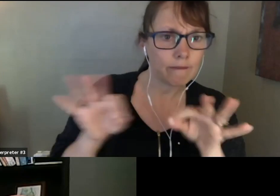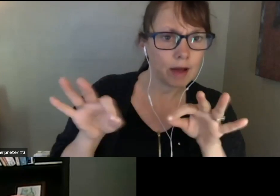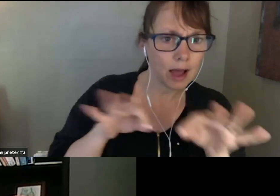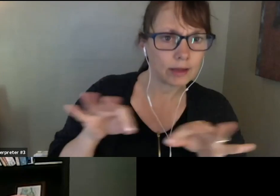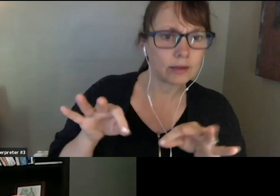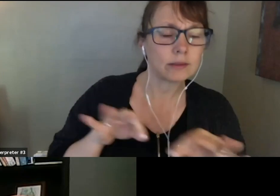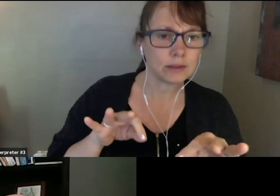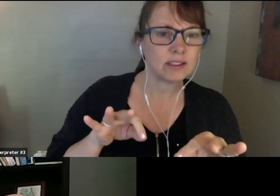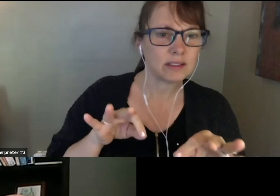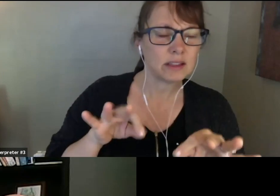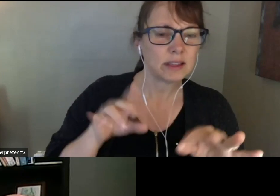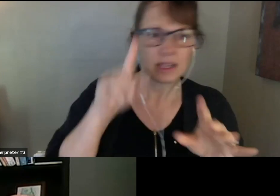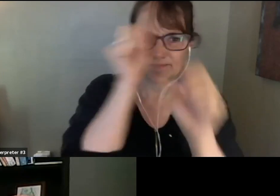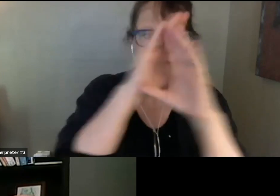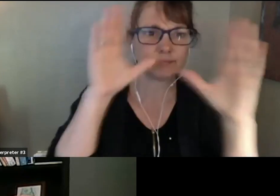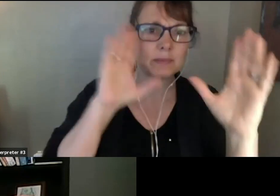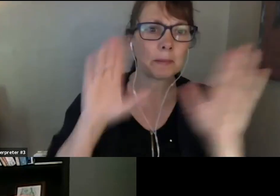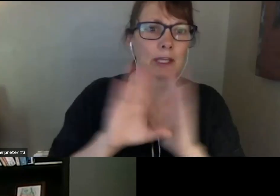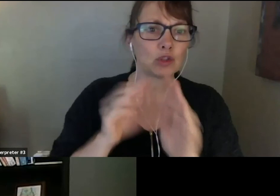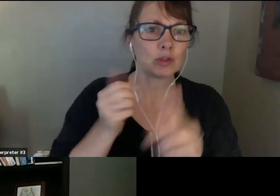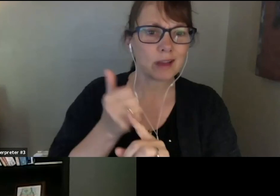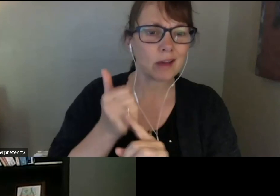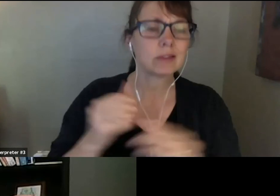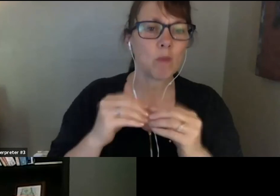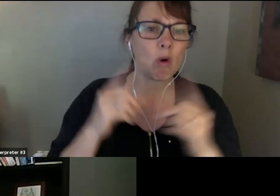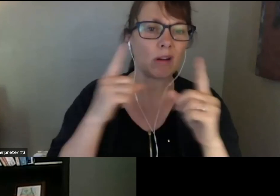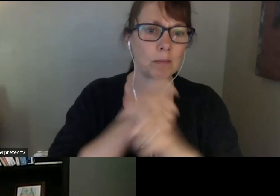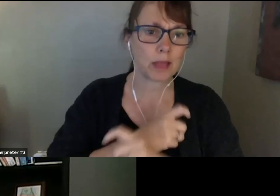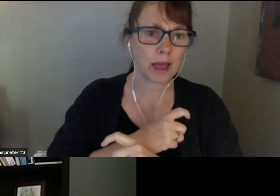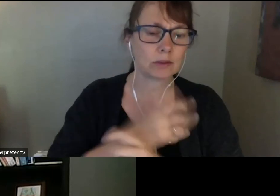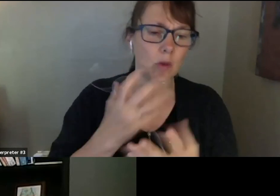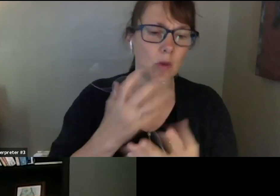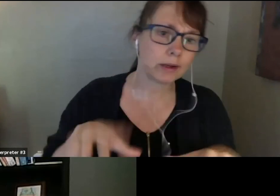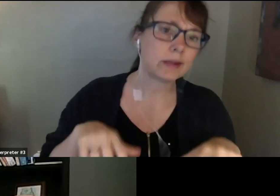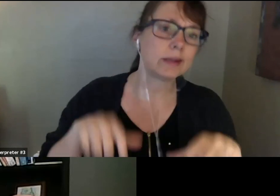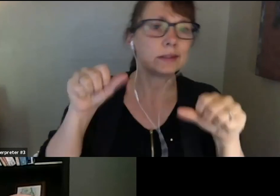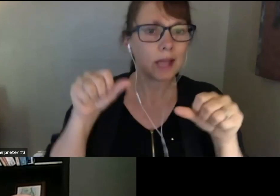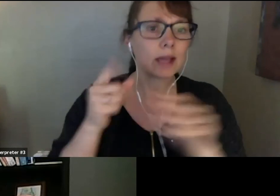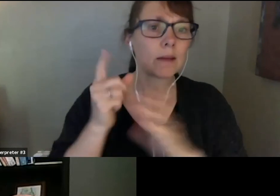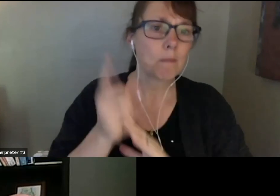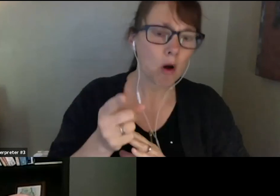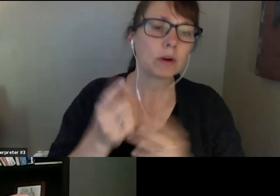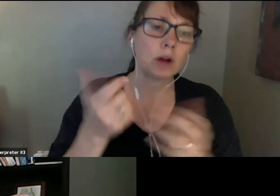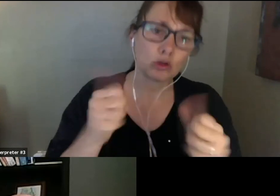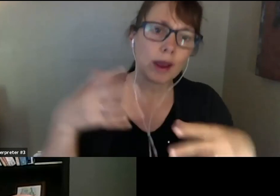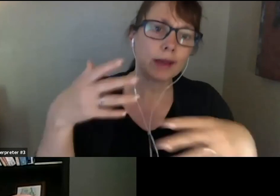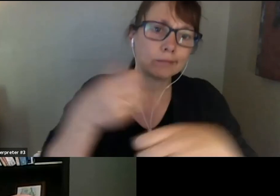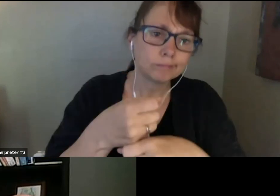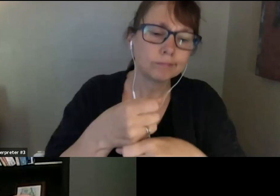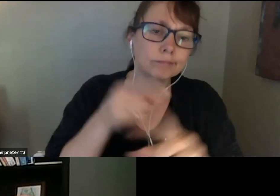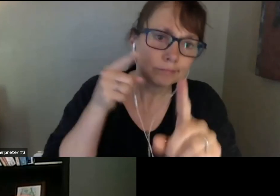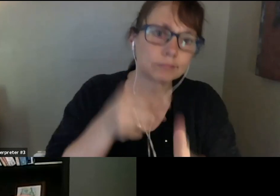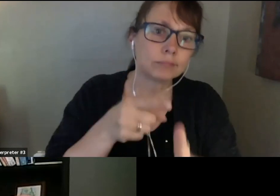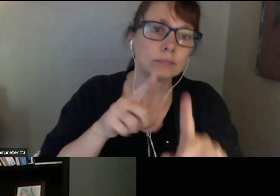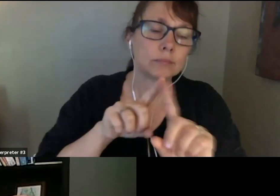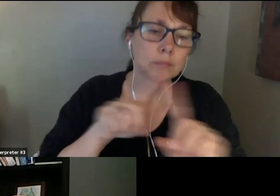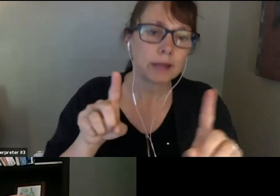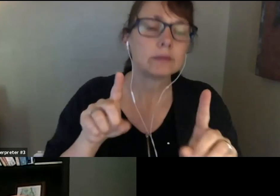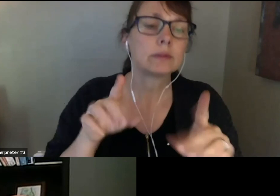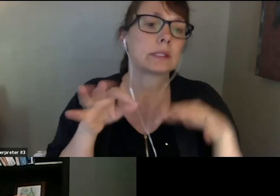So if I can just take a second, I’ll try to be concise here. As they say, the observation